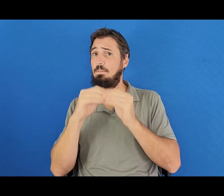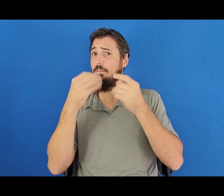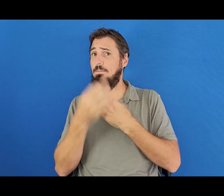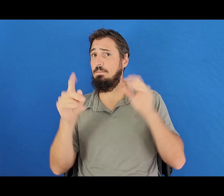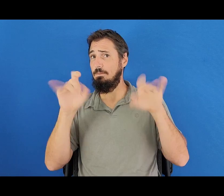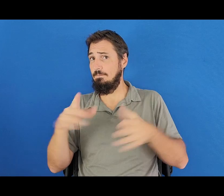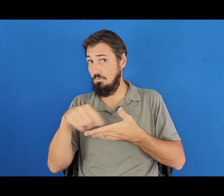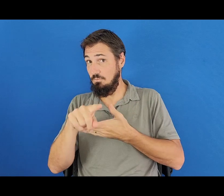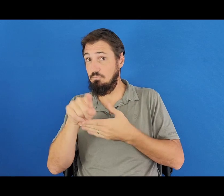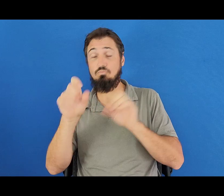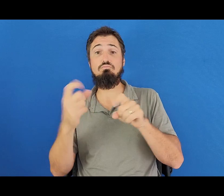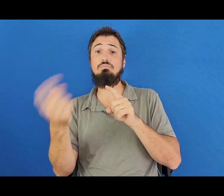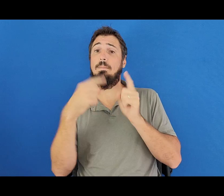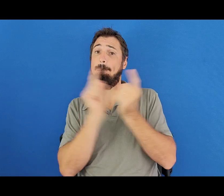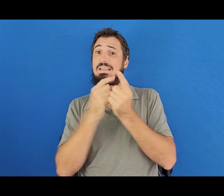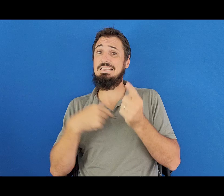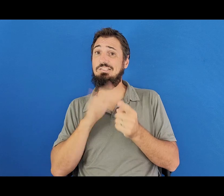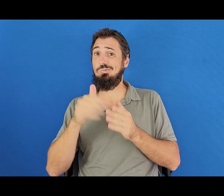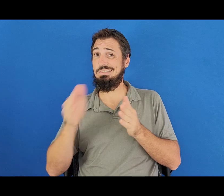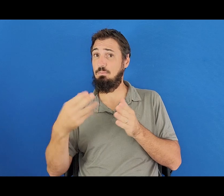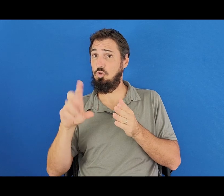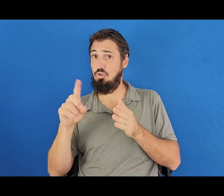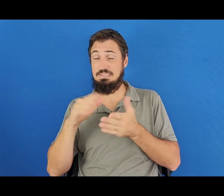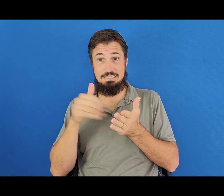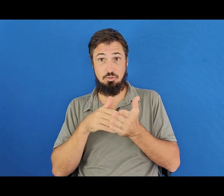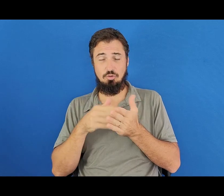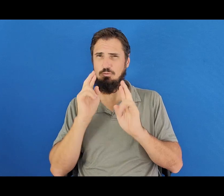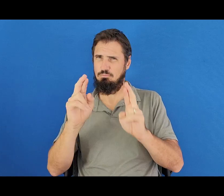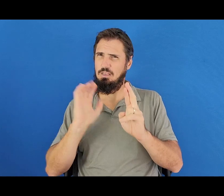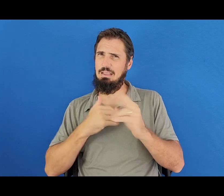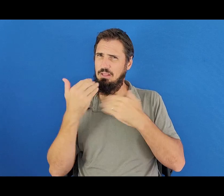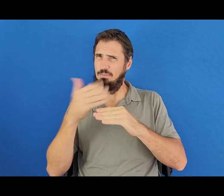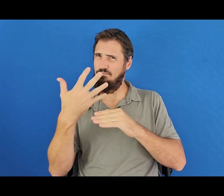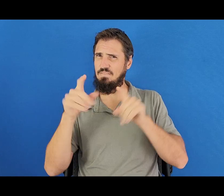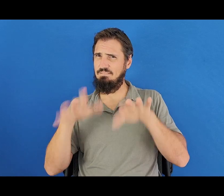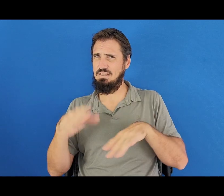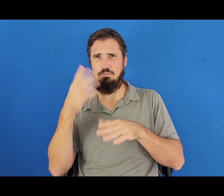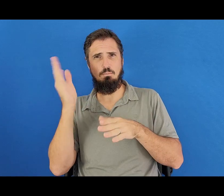Come meet us at your neighborhood center and please respect our limit of five test kits per household.